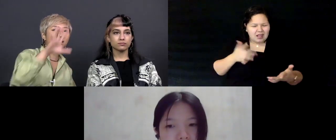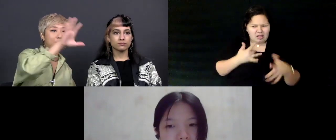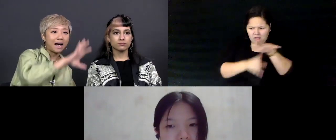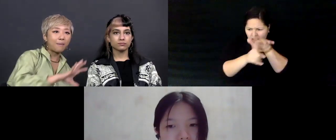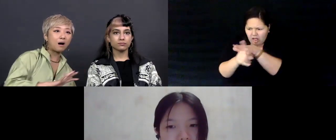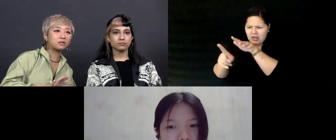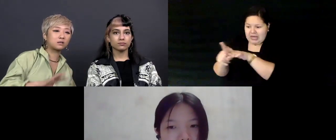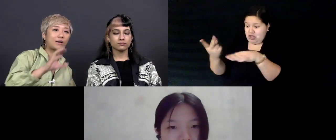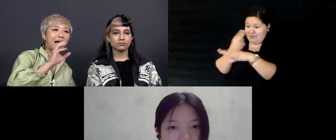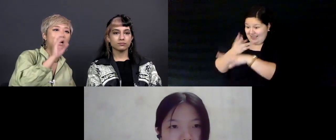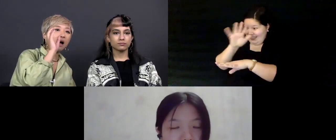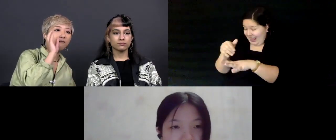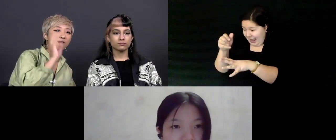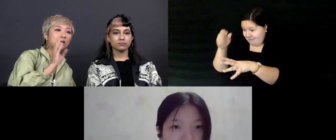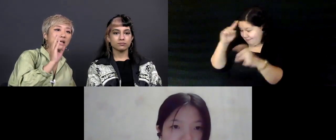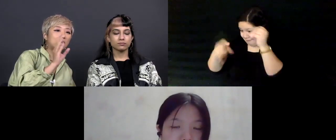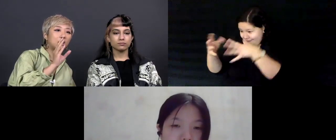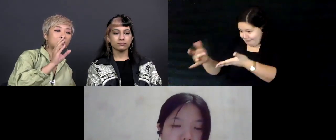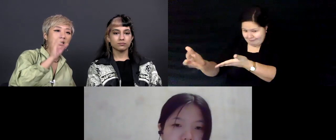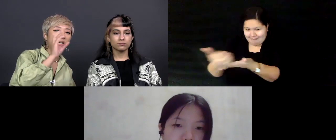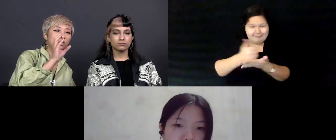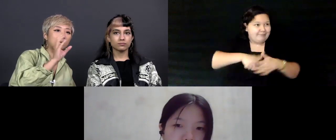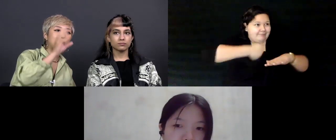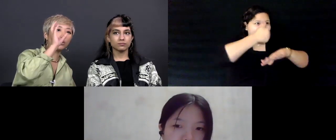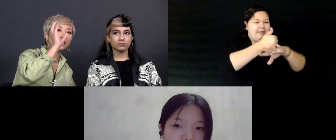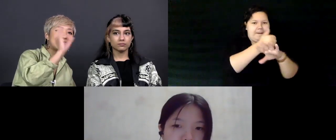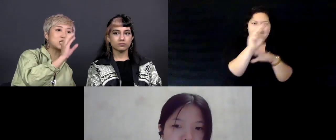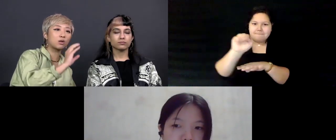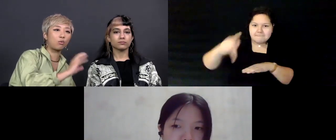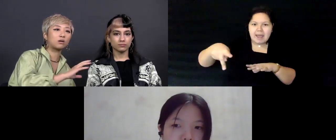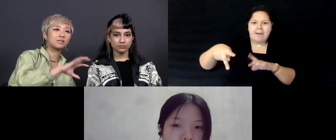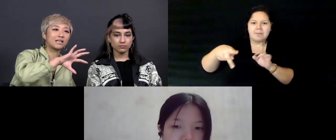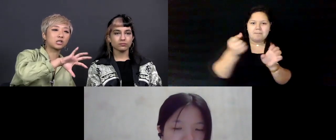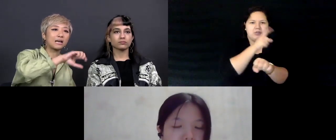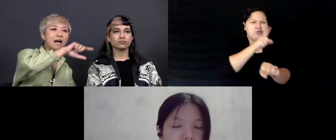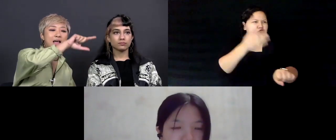to map out. So we had a very clear distinction between each of the worlds. Essentially